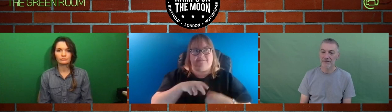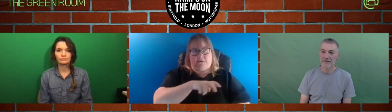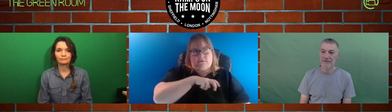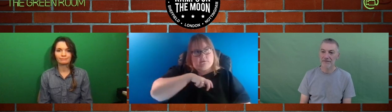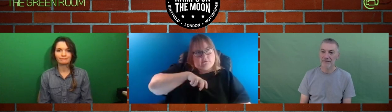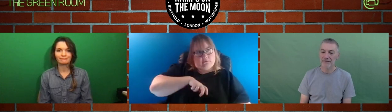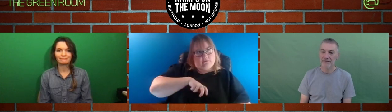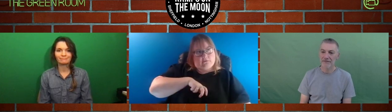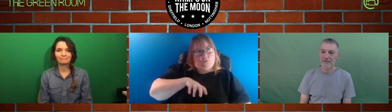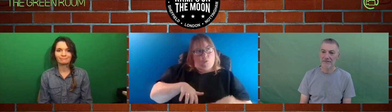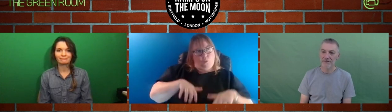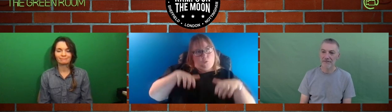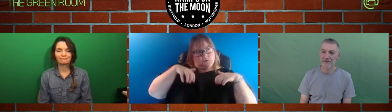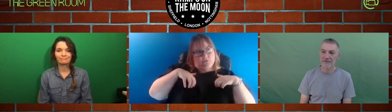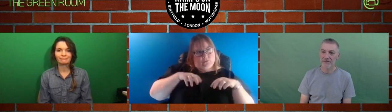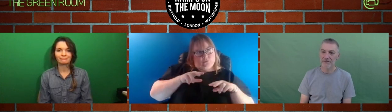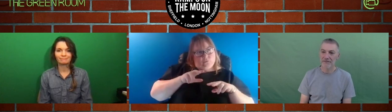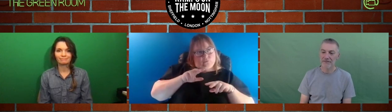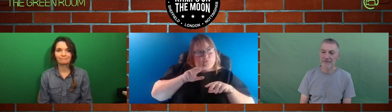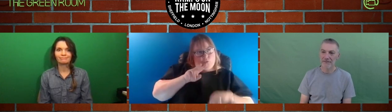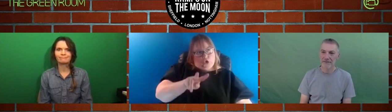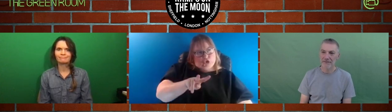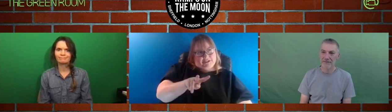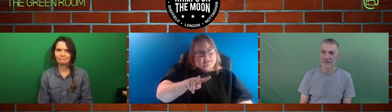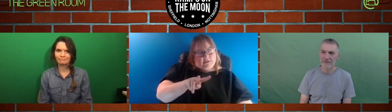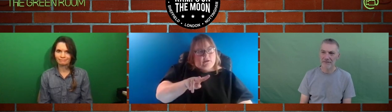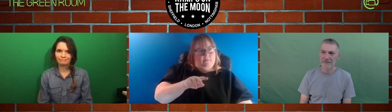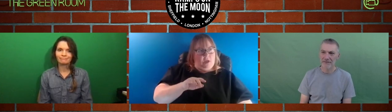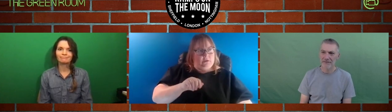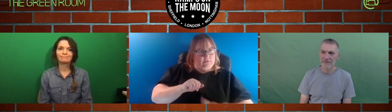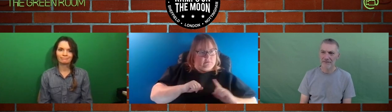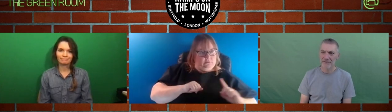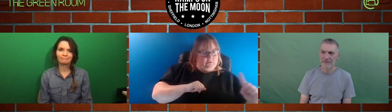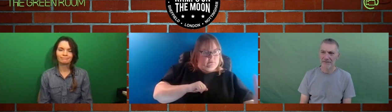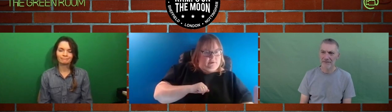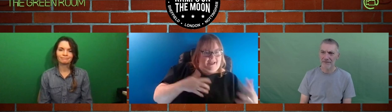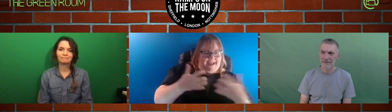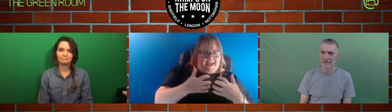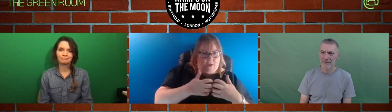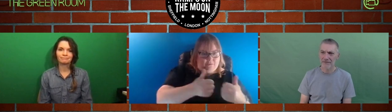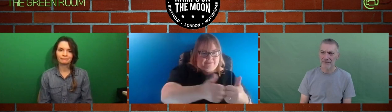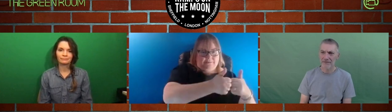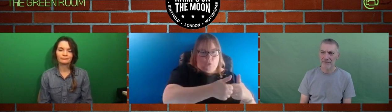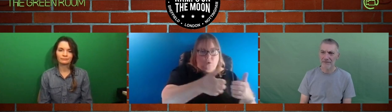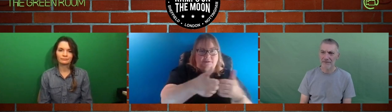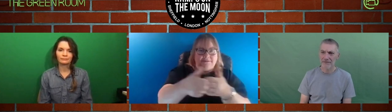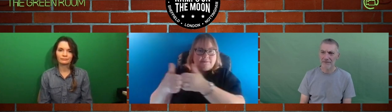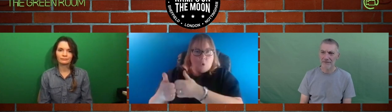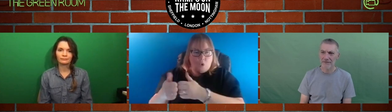and backstage to support with entrances and exits how do we manage that? So yeah there was